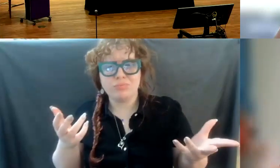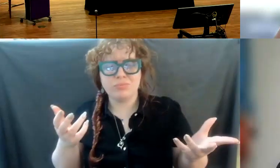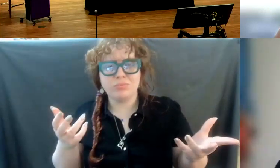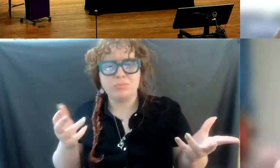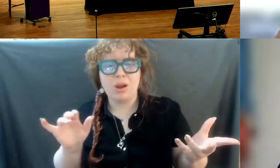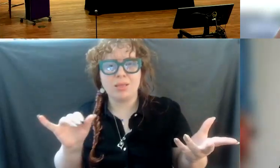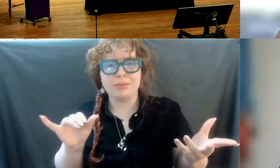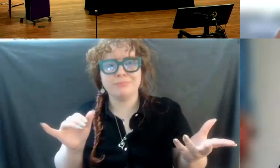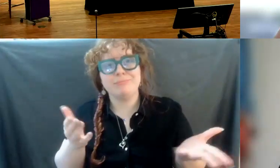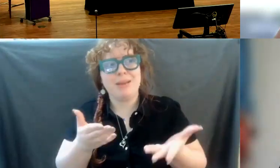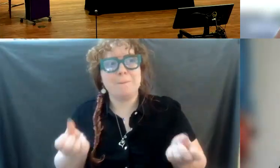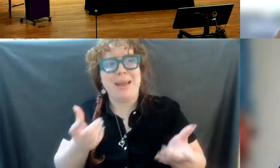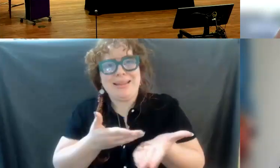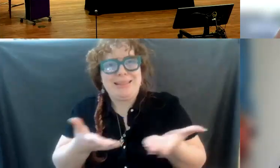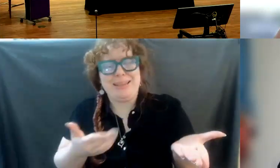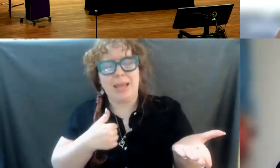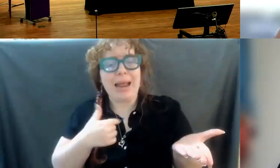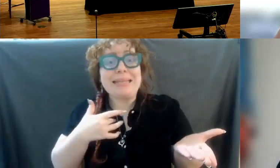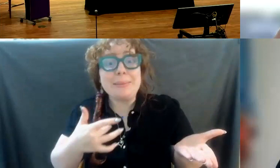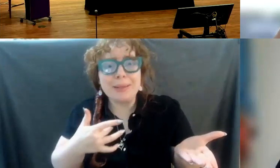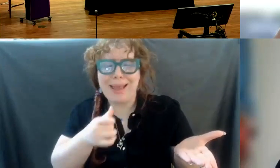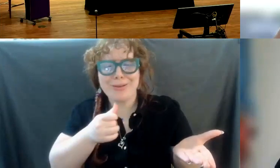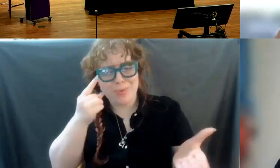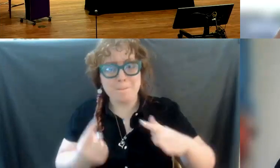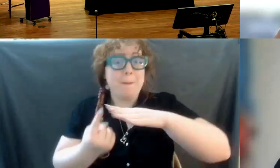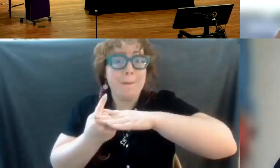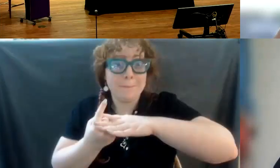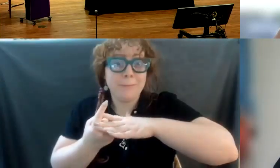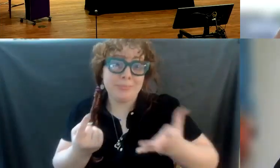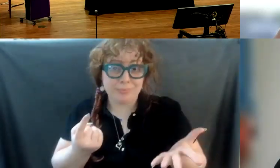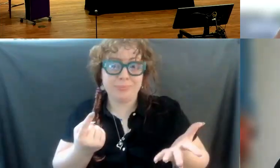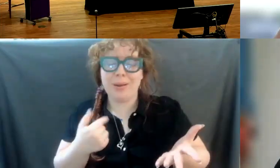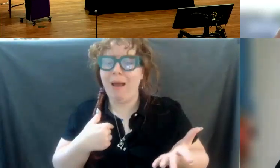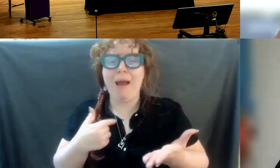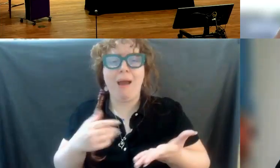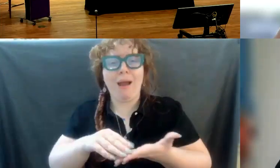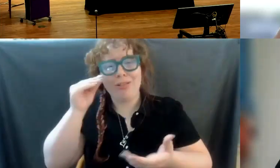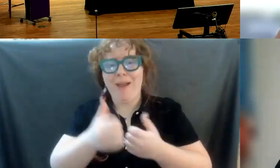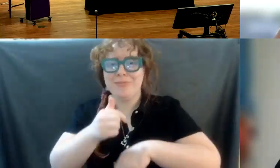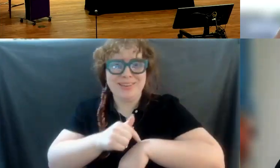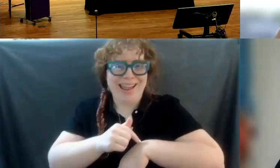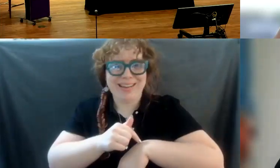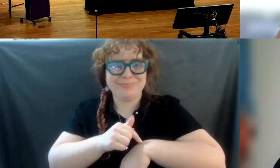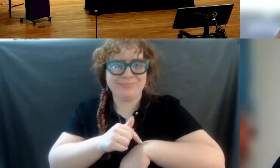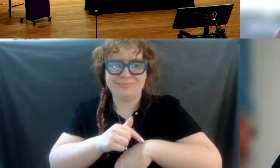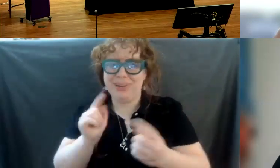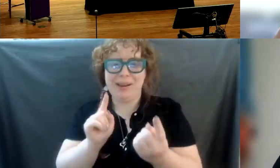but I'm trying to hurry up and get this stuff right. But I learn every time I meet new people and that requires those people